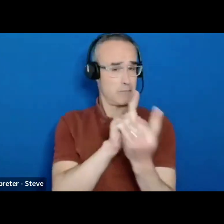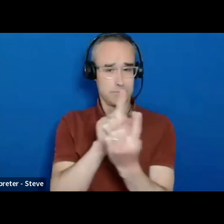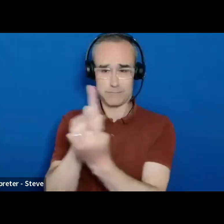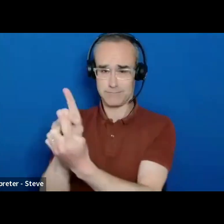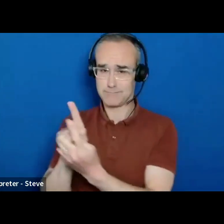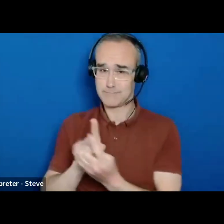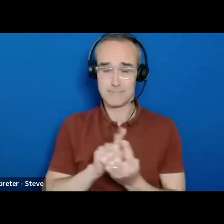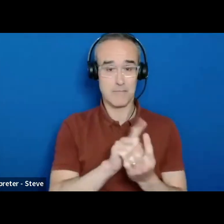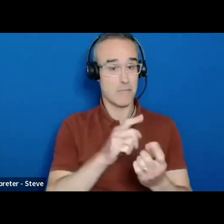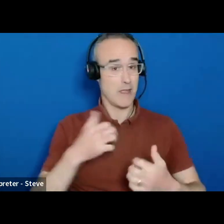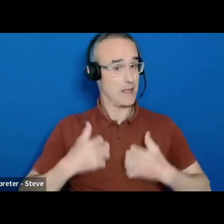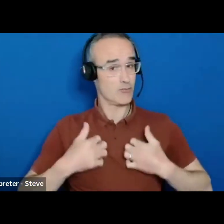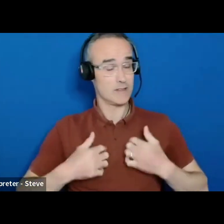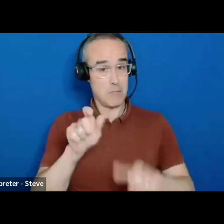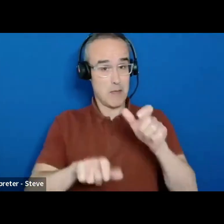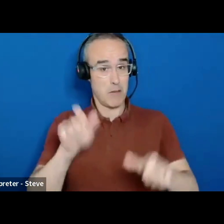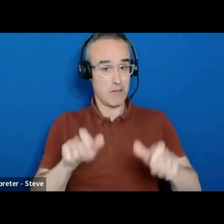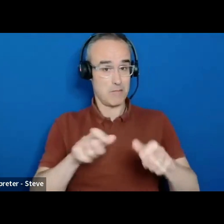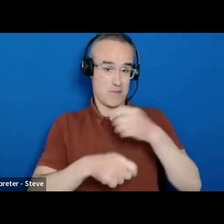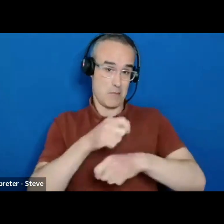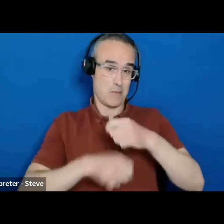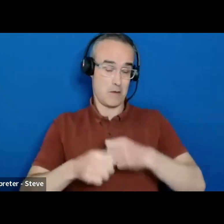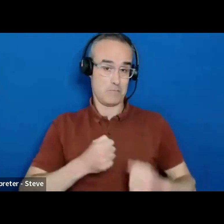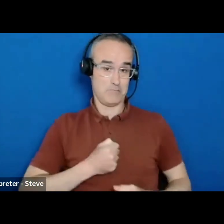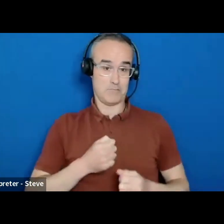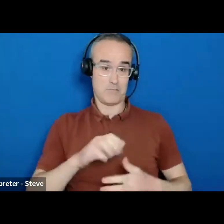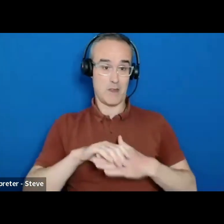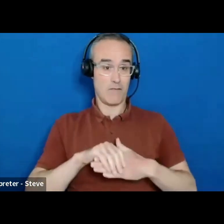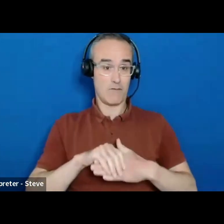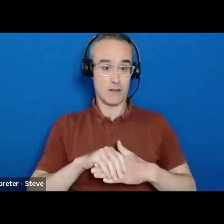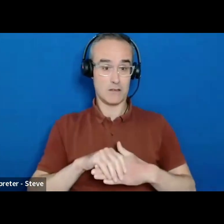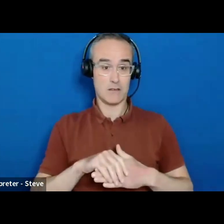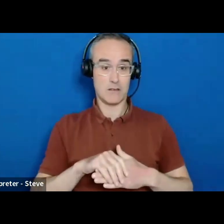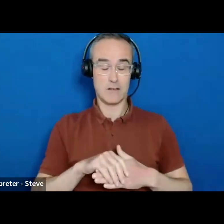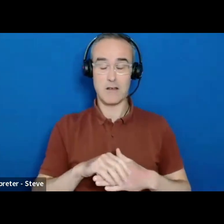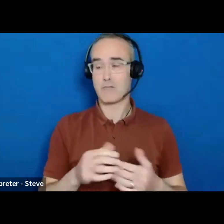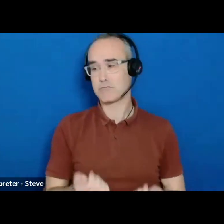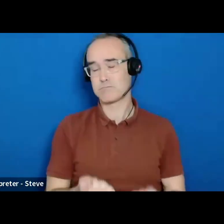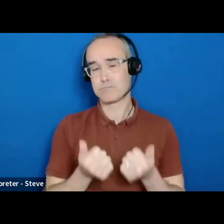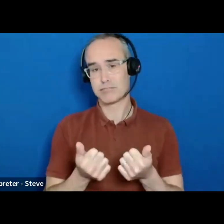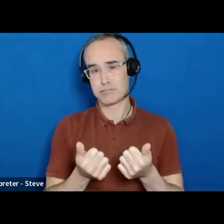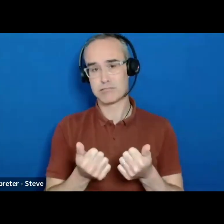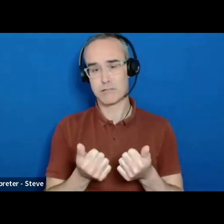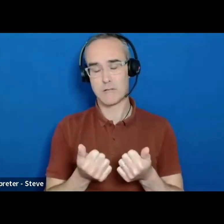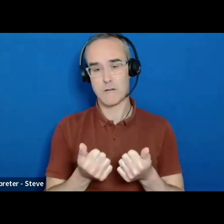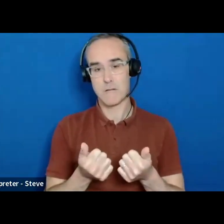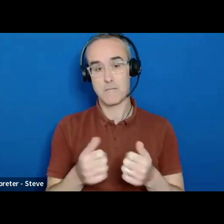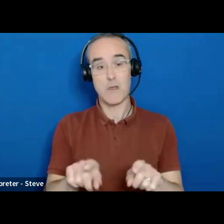interesting people, some who, some have gone on to be very, very good friends of mine. It's given me the opportunity